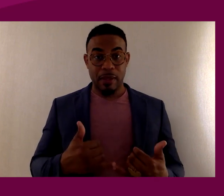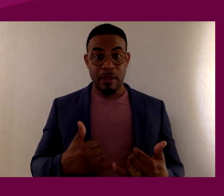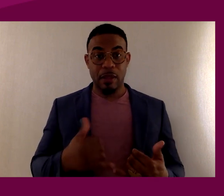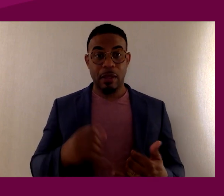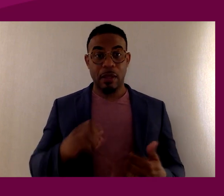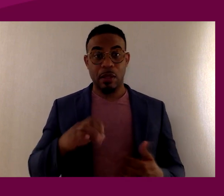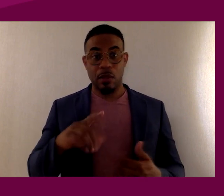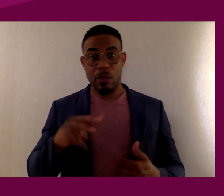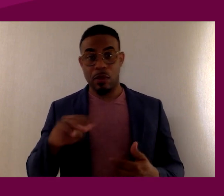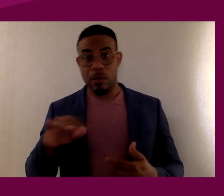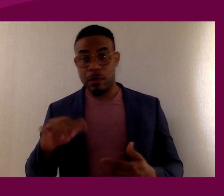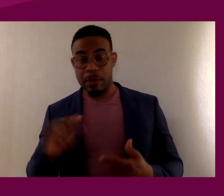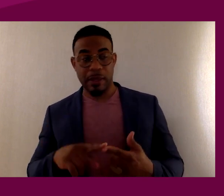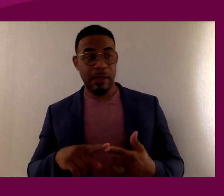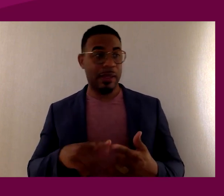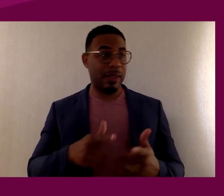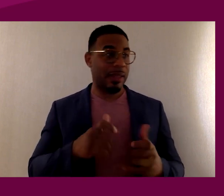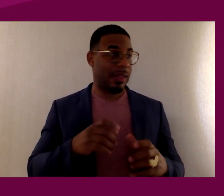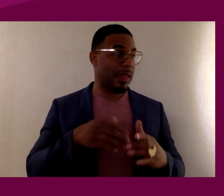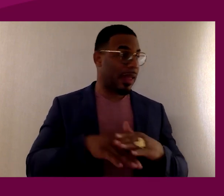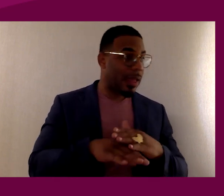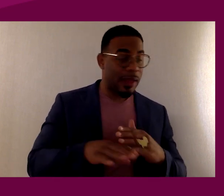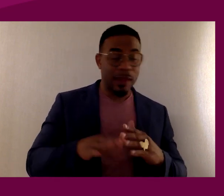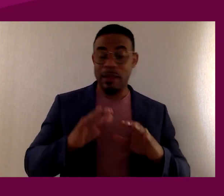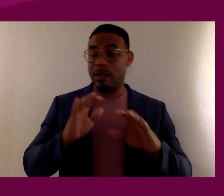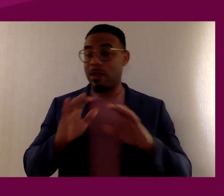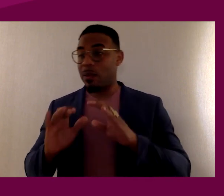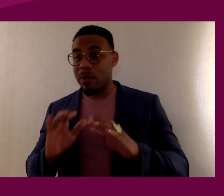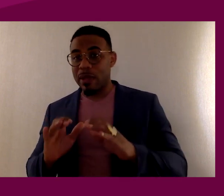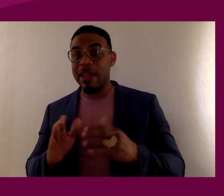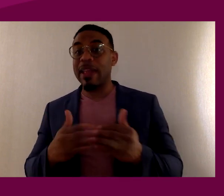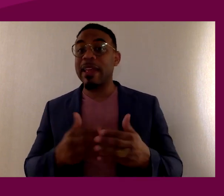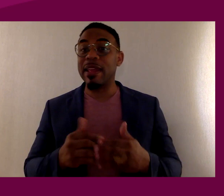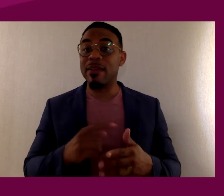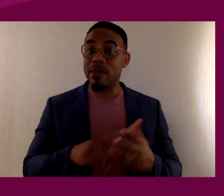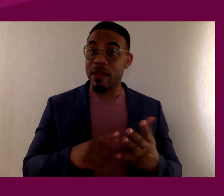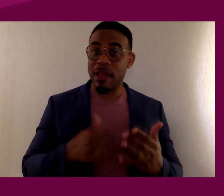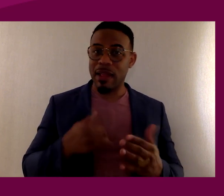the tools you have today, the social media, the instant access, the communication,